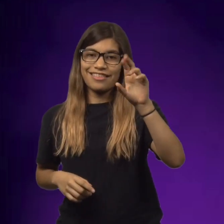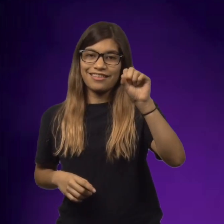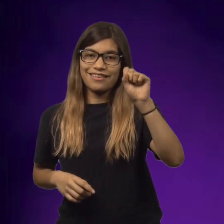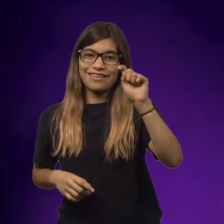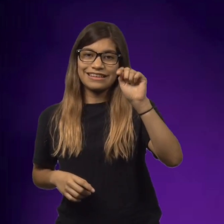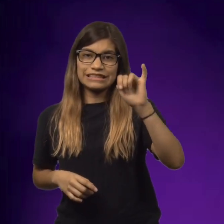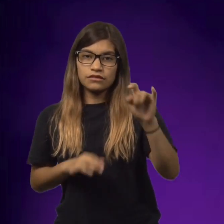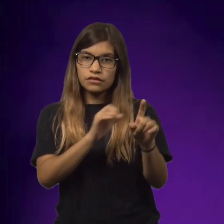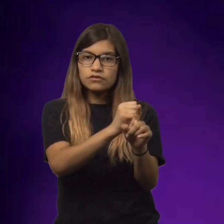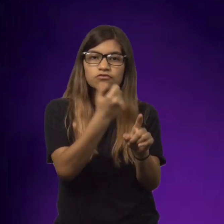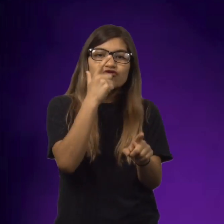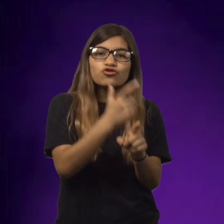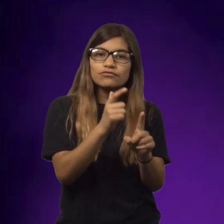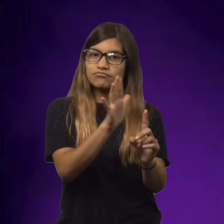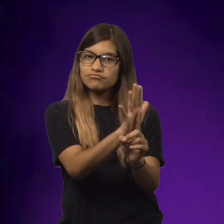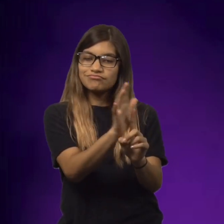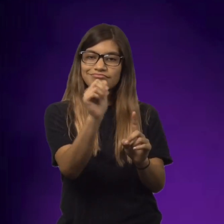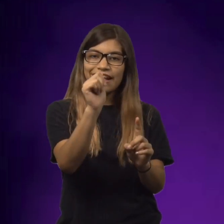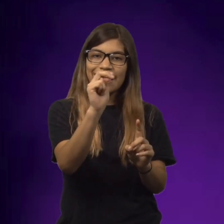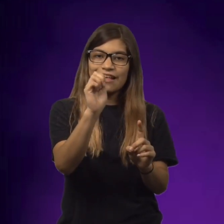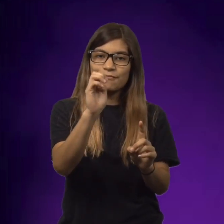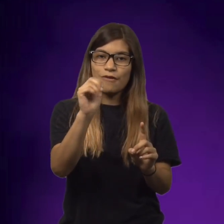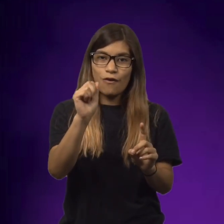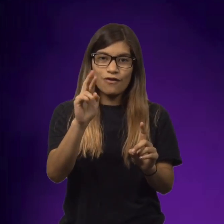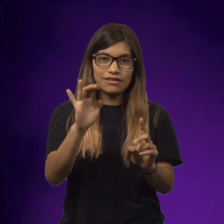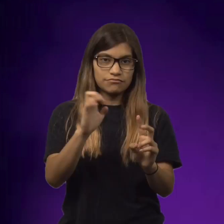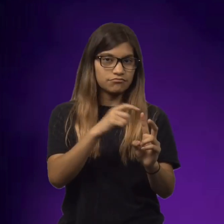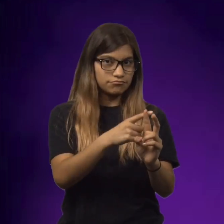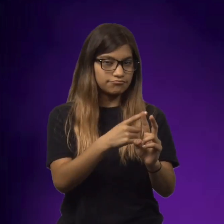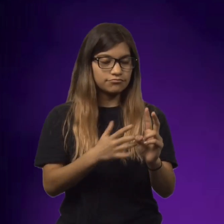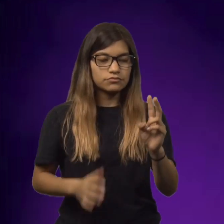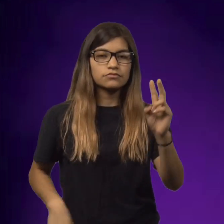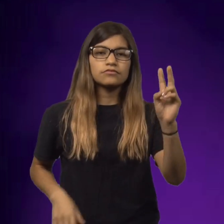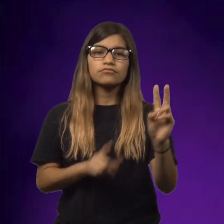And Kirsti, she was following behind. She's Annemarie's little sister.